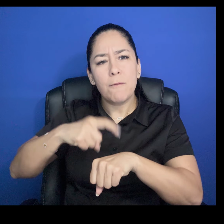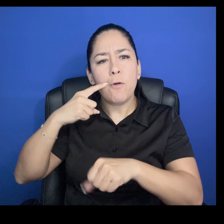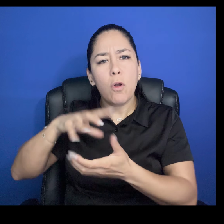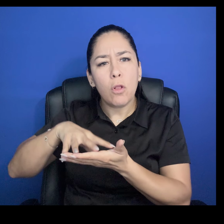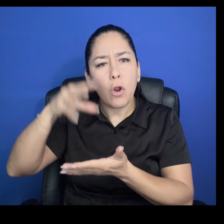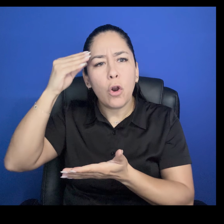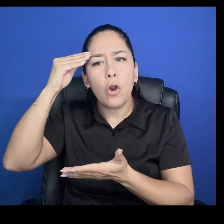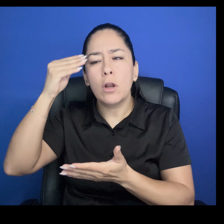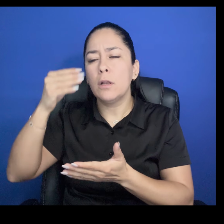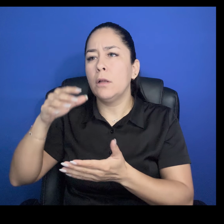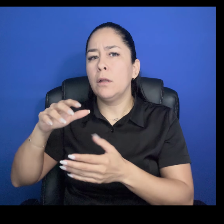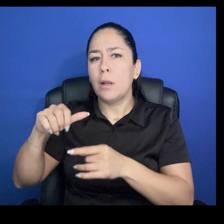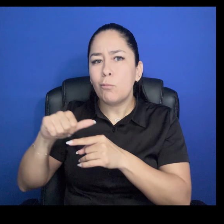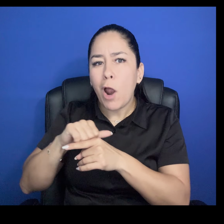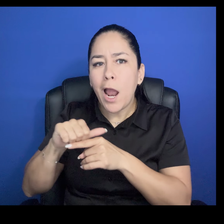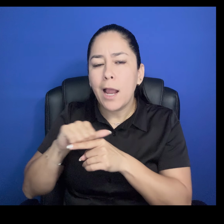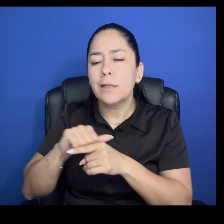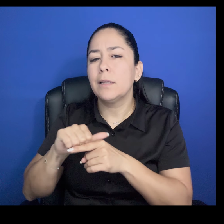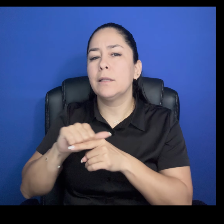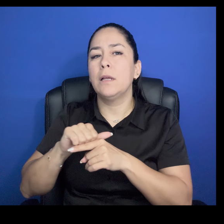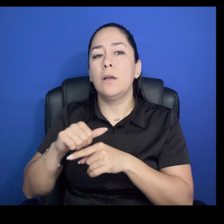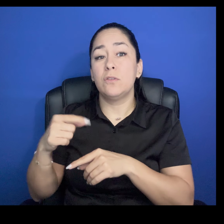So we've been practicing for a really long time,